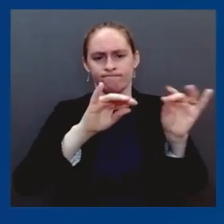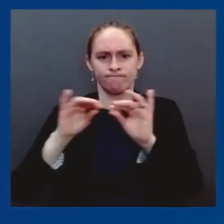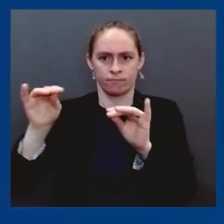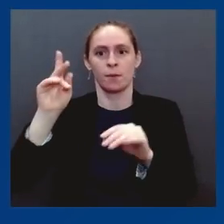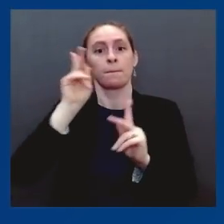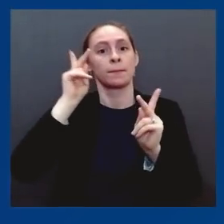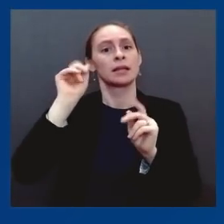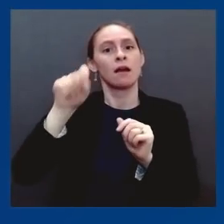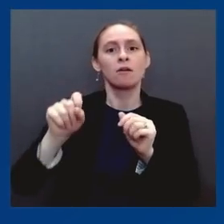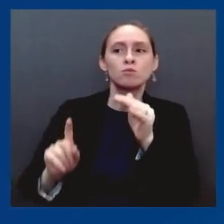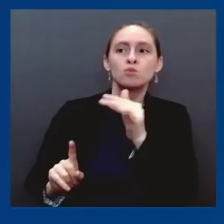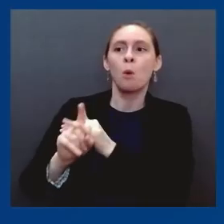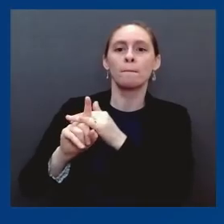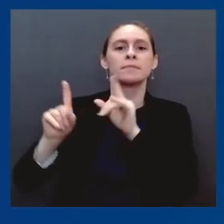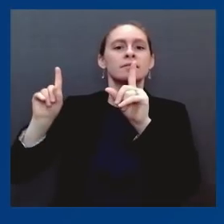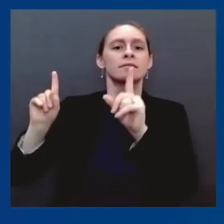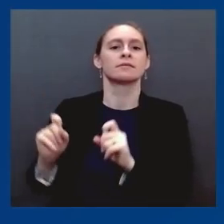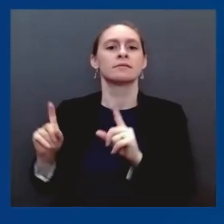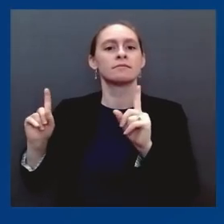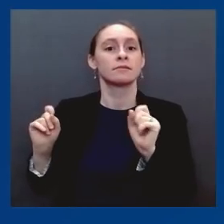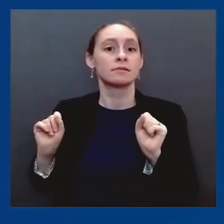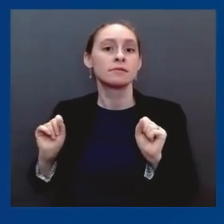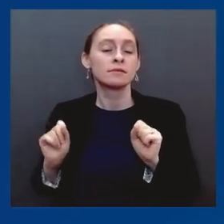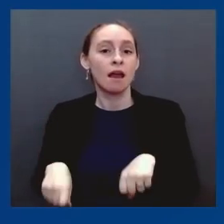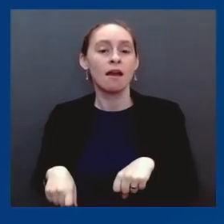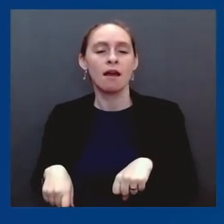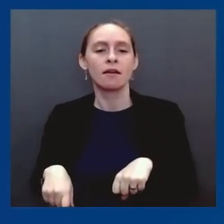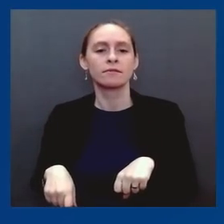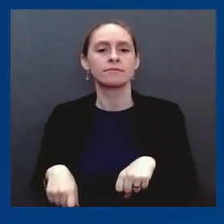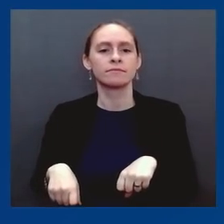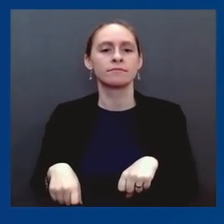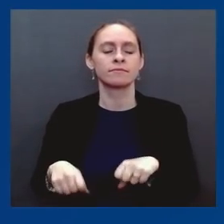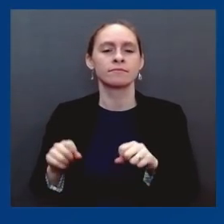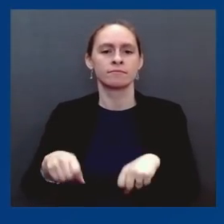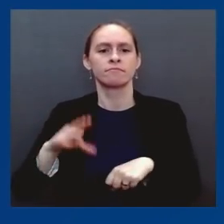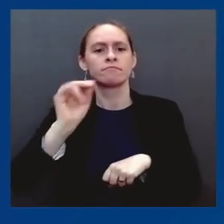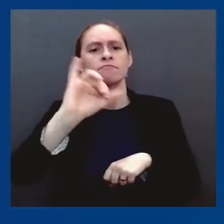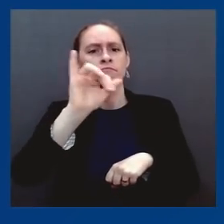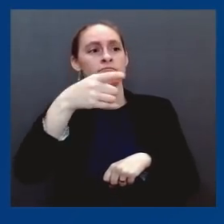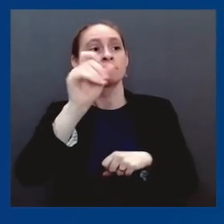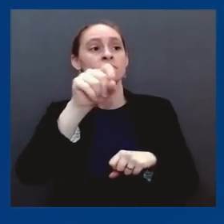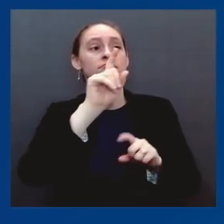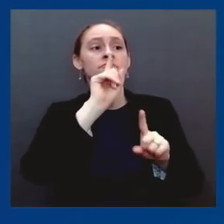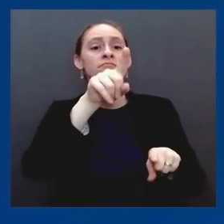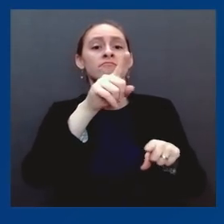the rapid at-home tests. Over to you Dr. Walensky. Dr. Walensky: Yeah, thank you, Jeff. And thank you, Jeremy, for that question.